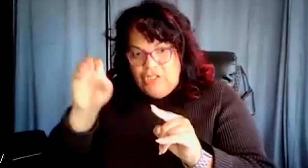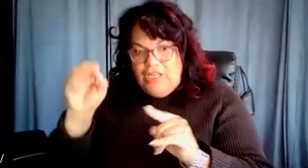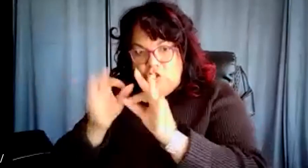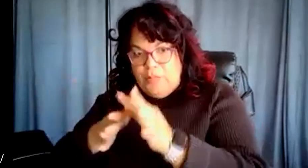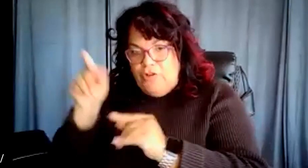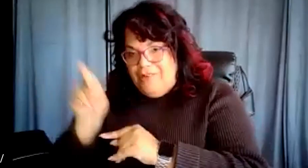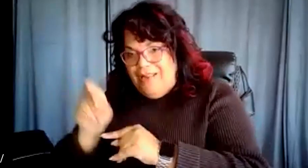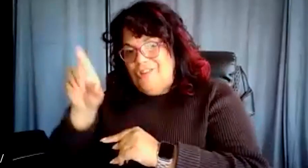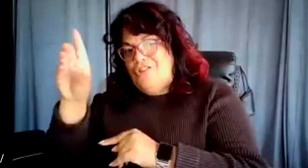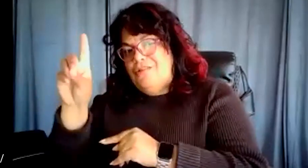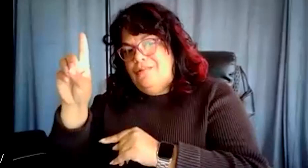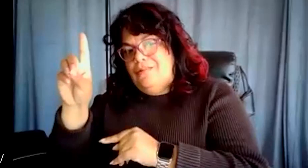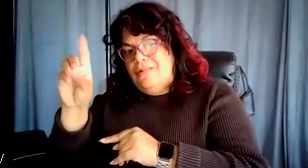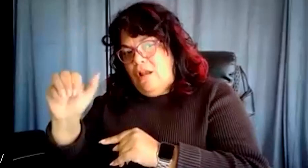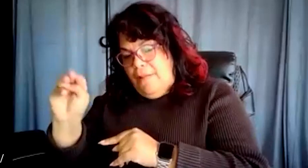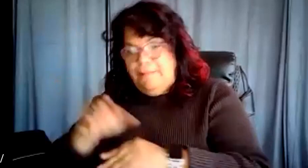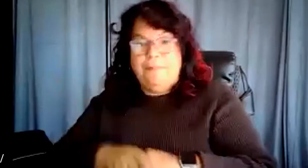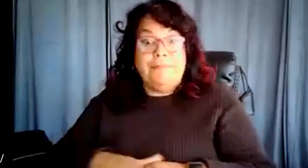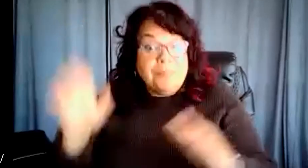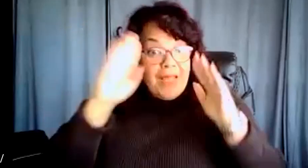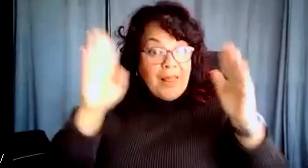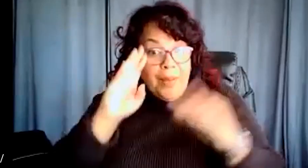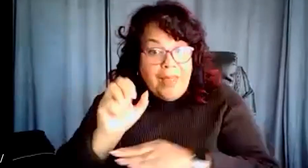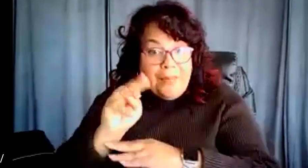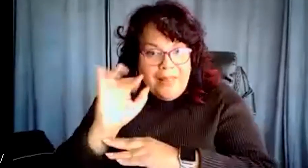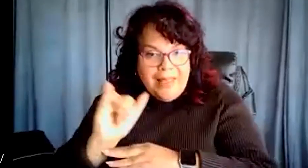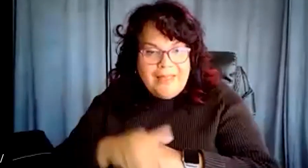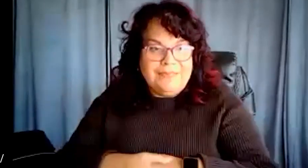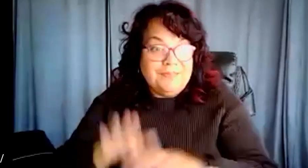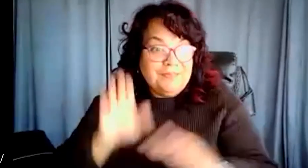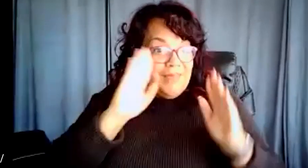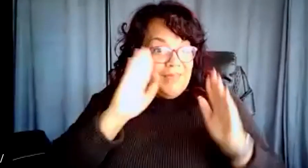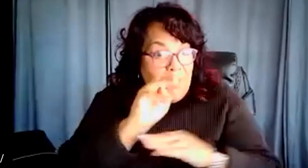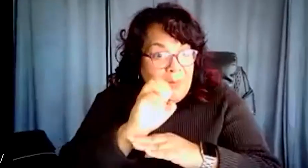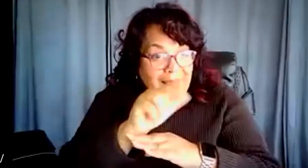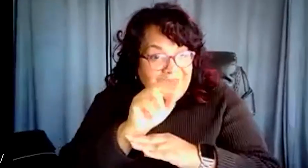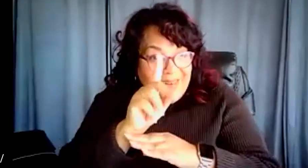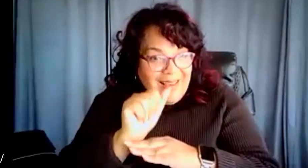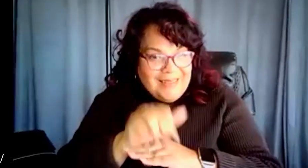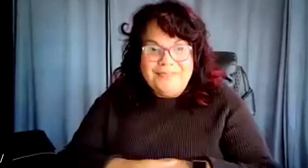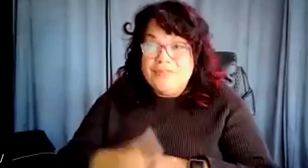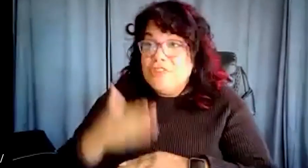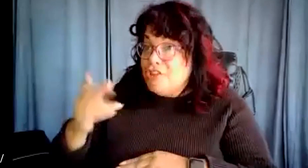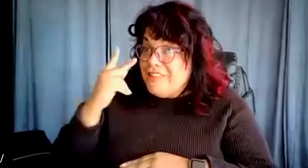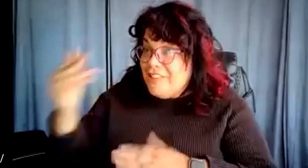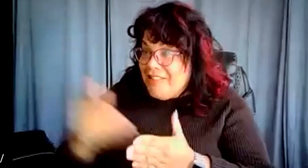Well, hello, Emily. Hi, Melinda, how are you? Good. It's good to see you again. Yeah, you too.